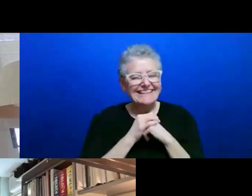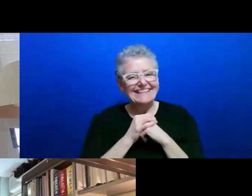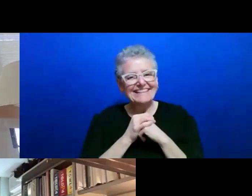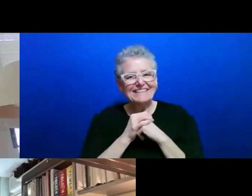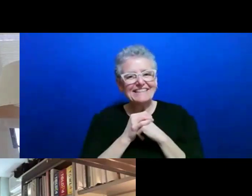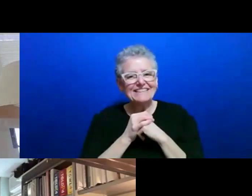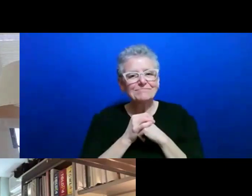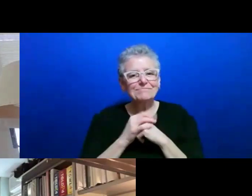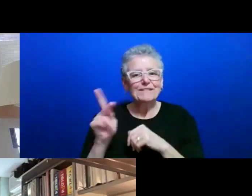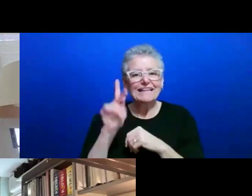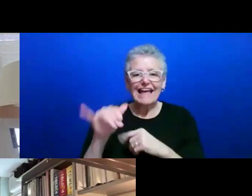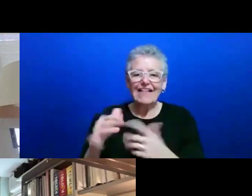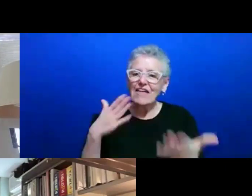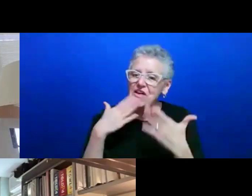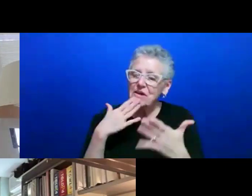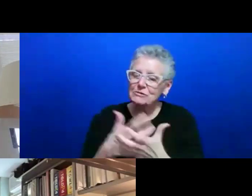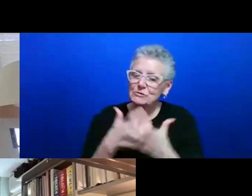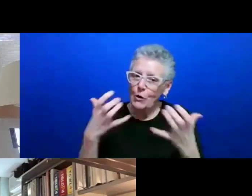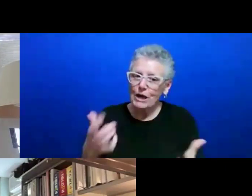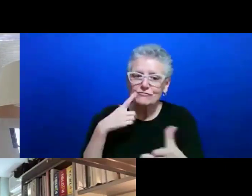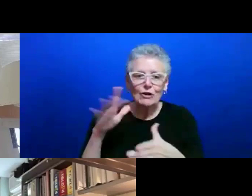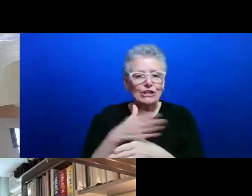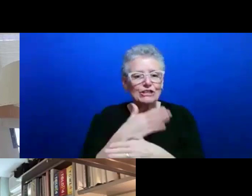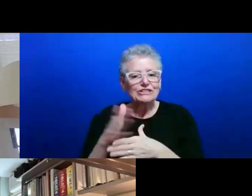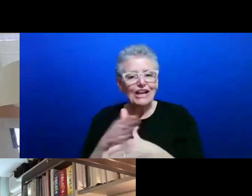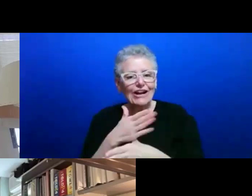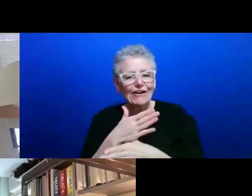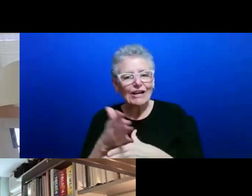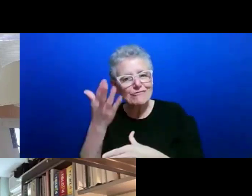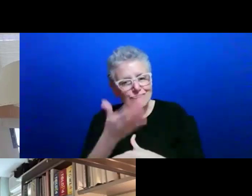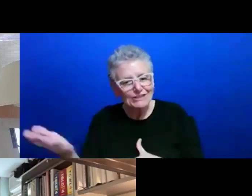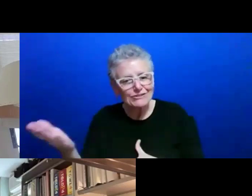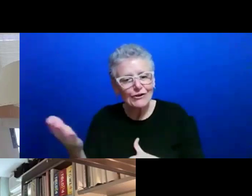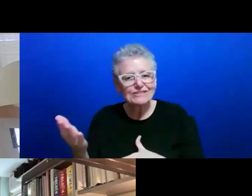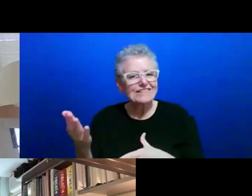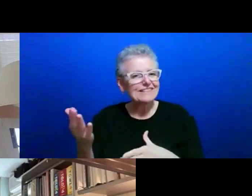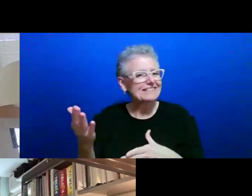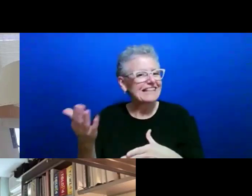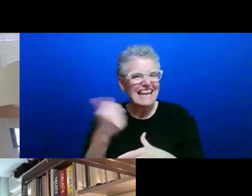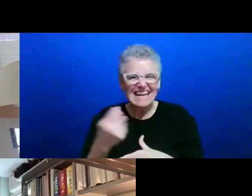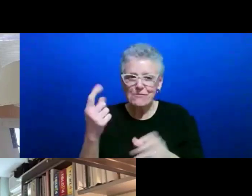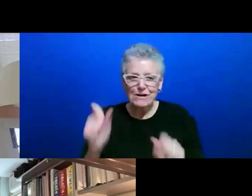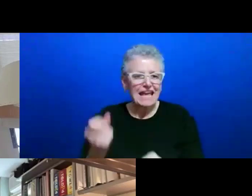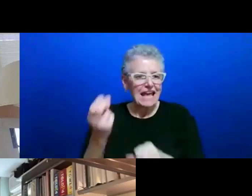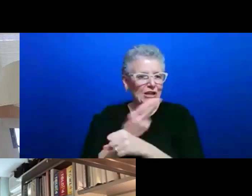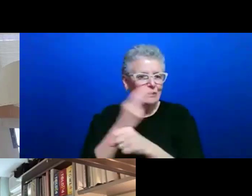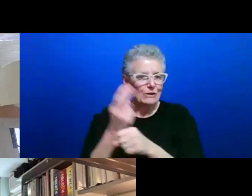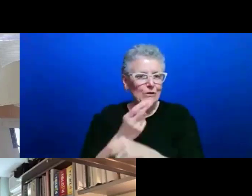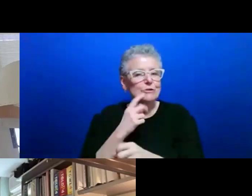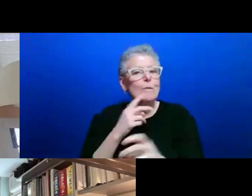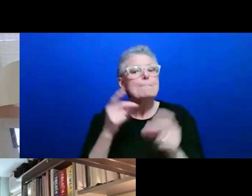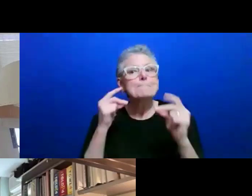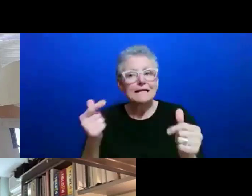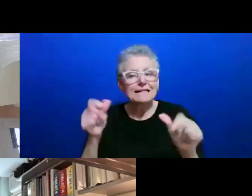KELLY DUNHAM >> Thank you so much for sharing resources that are just available to everyone, that you immediately have access to.